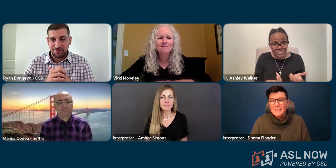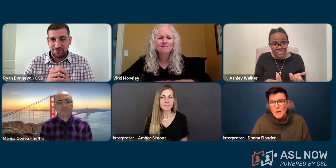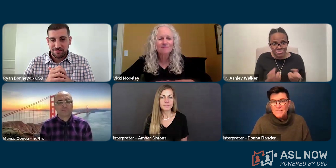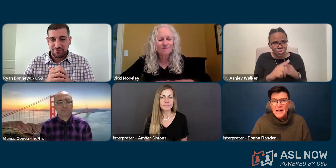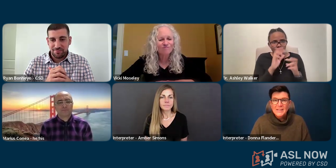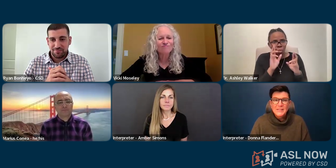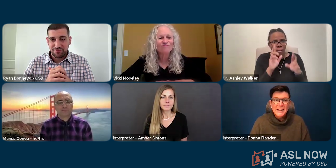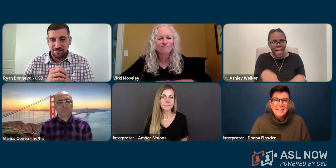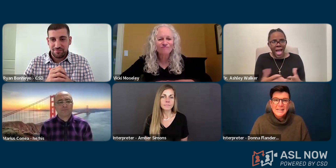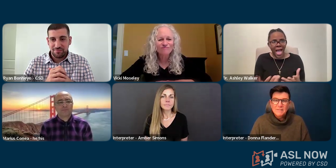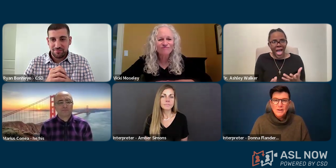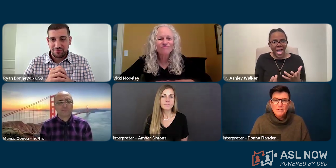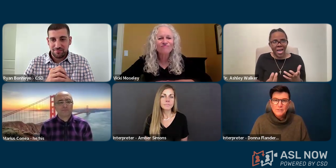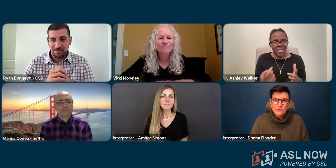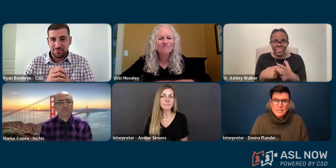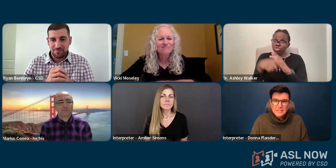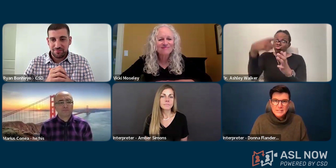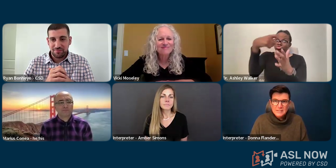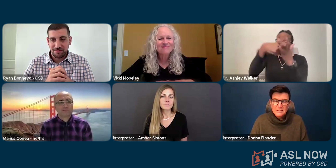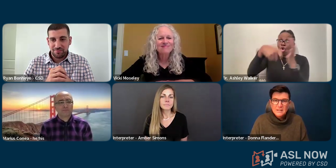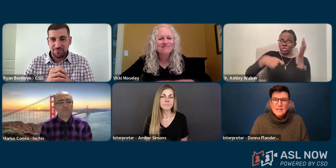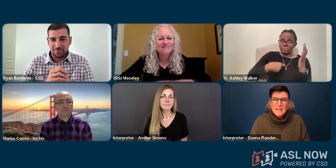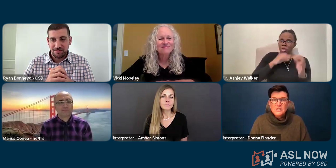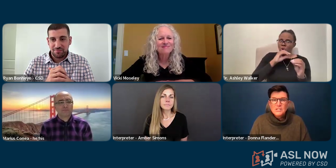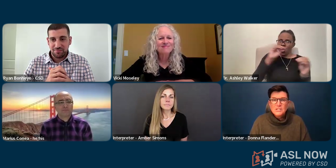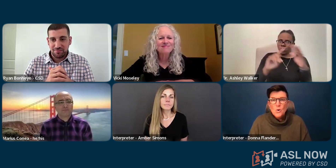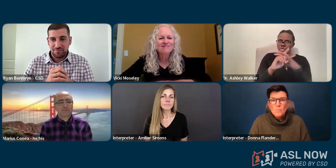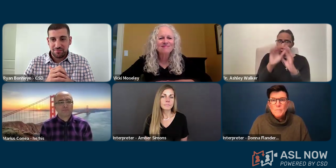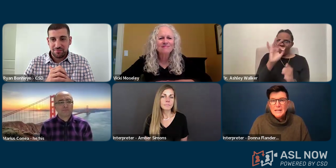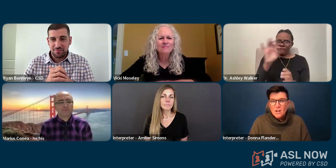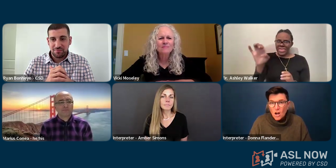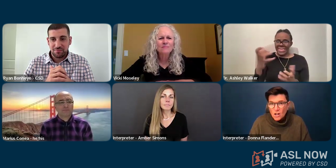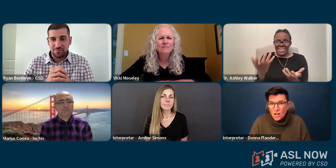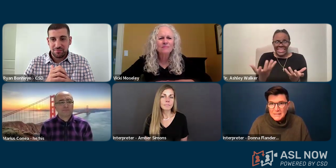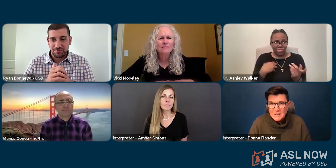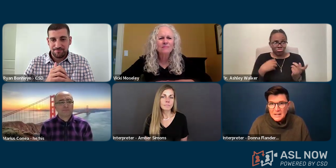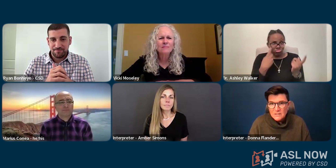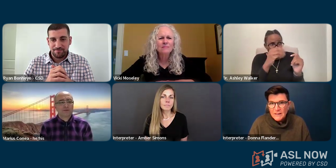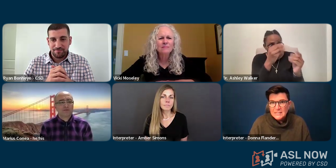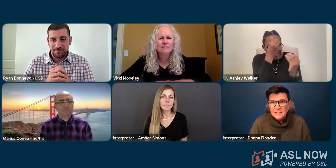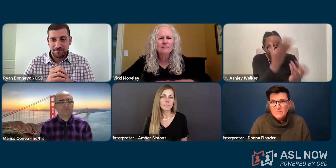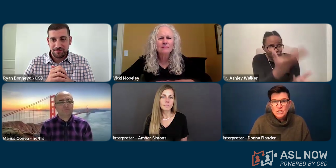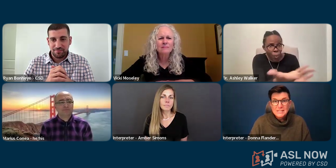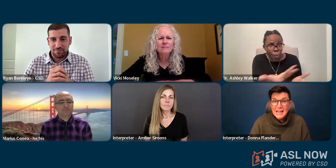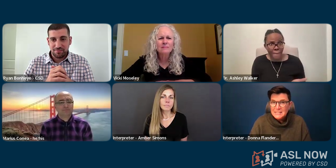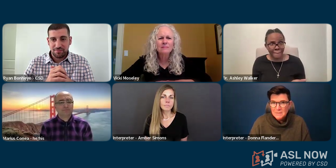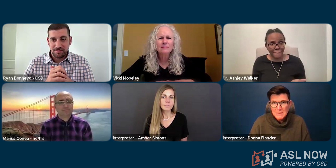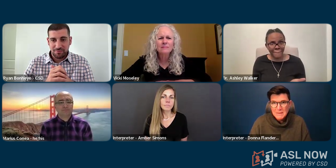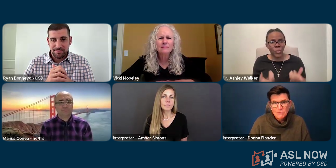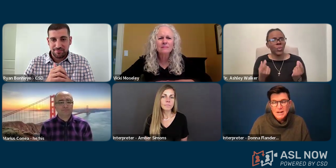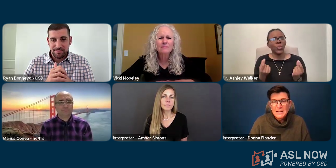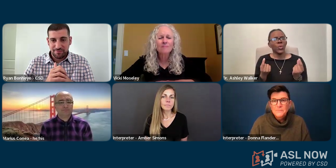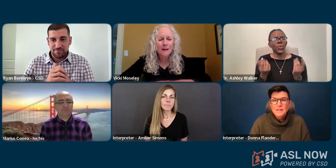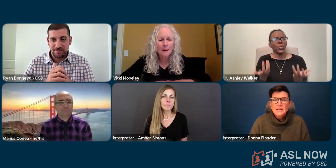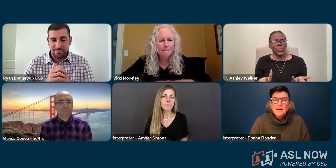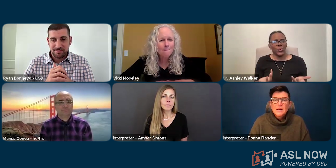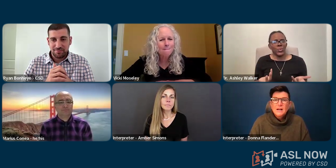There's lousy wi fi, and then I, you know, everything freezes. And so making a call to me is not as effective as just texting me. Right.